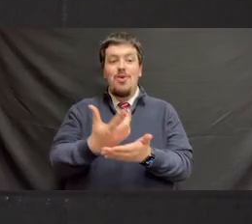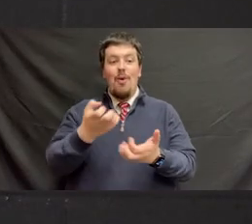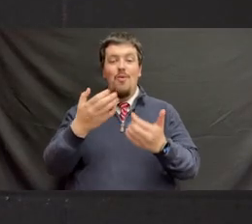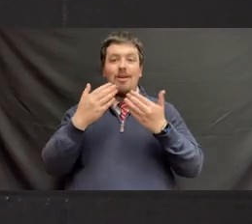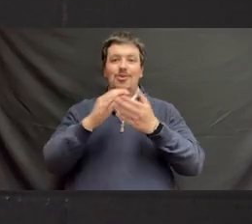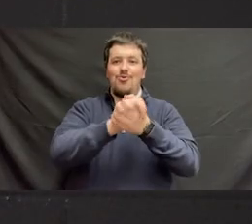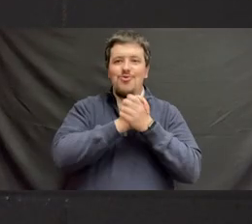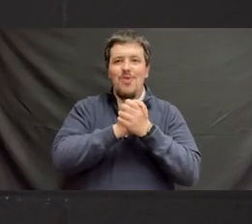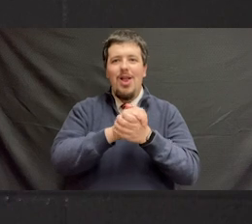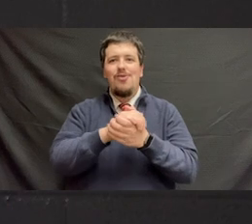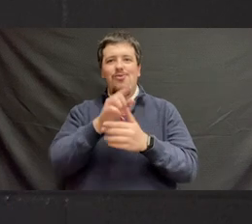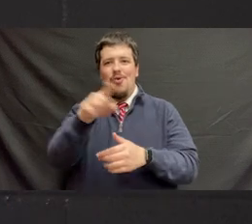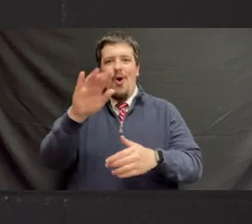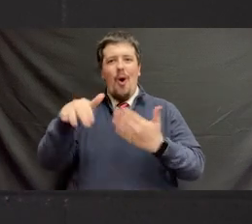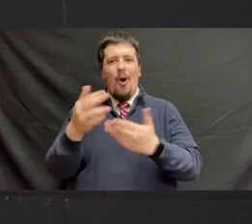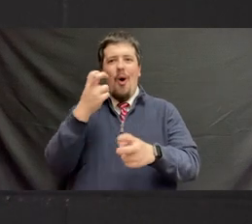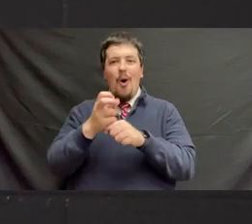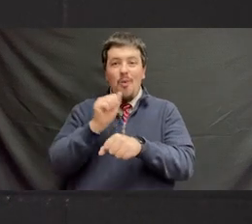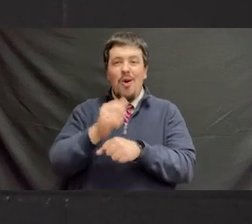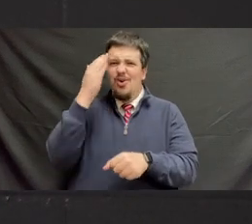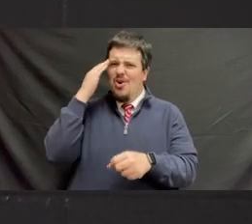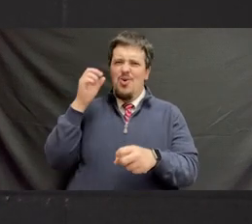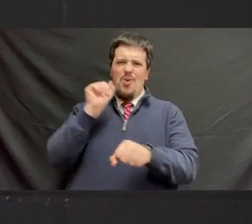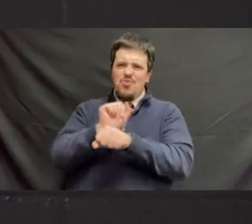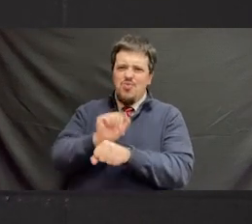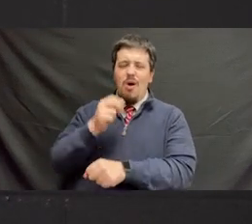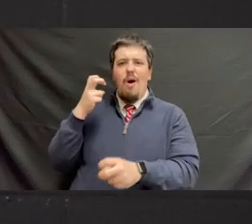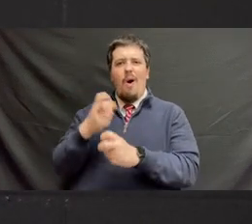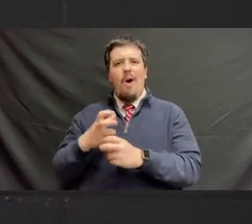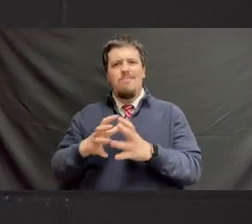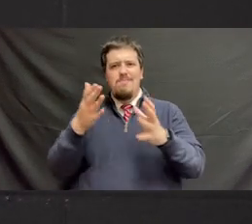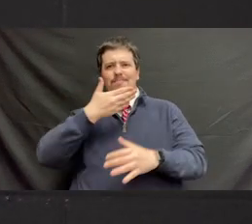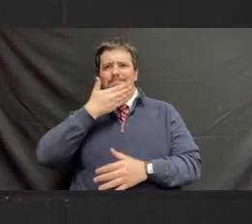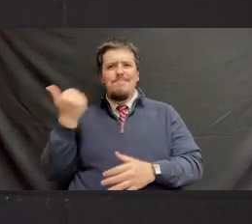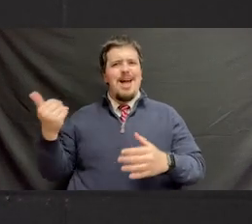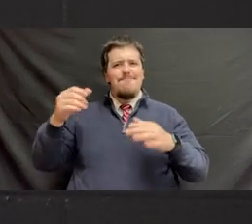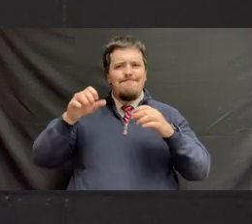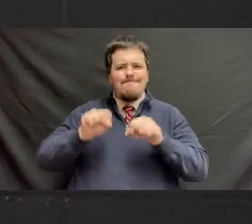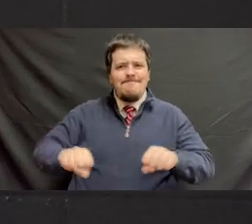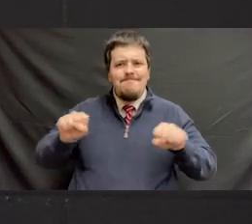We just wanna congratulate you on all the hard work you've done. We know you've worked hard and put in all your best efforts.